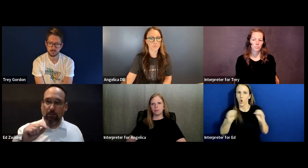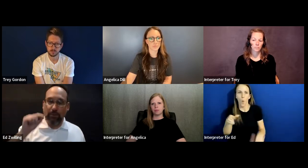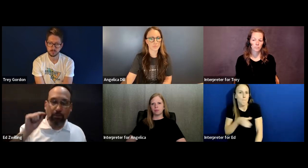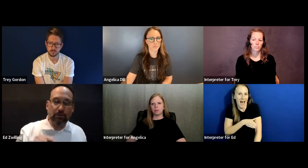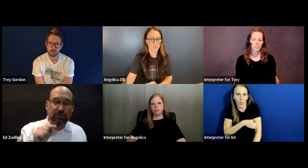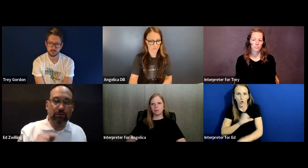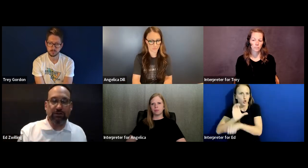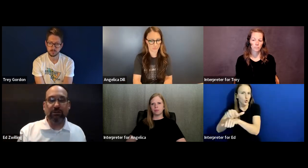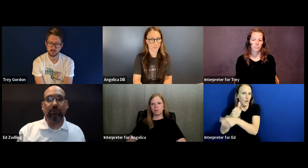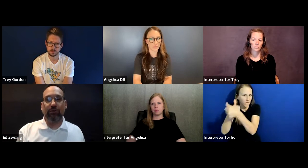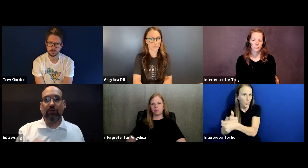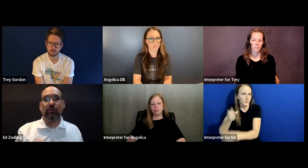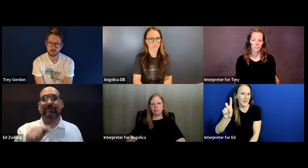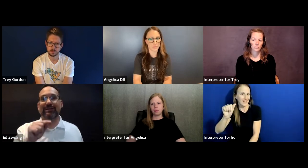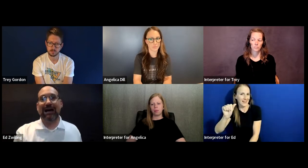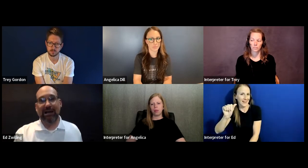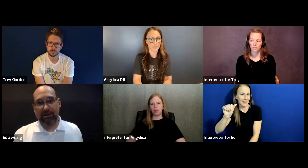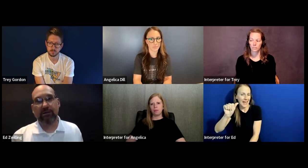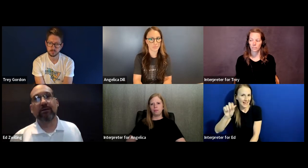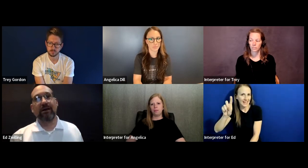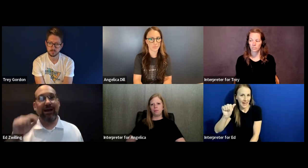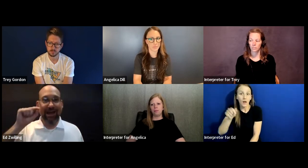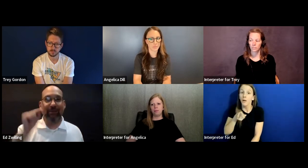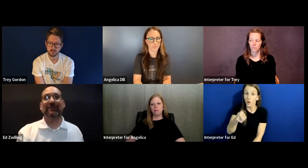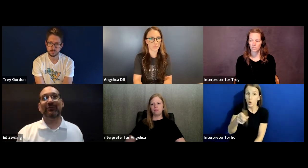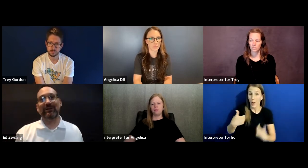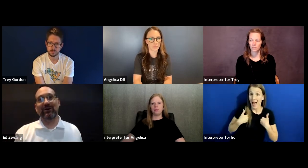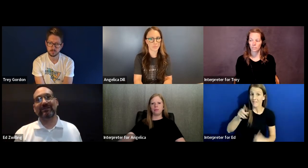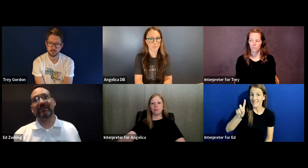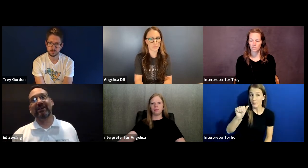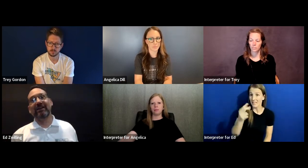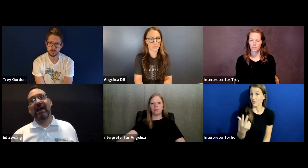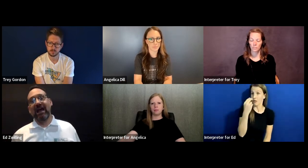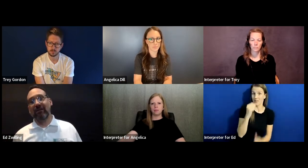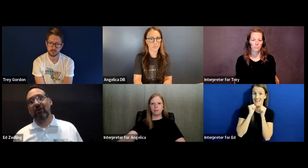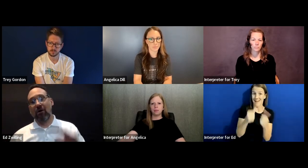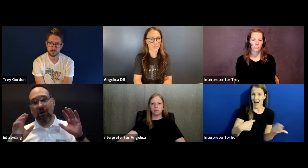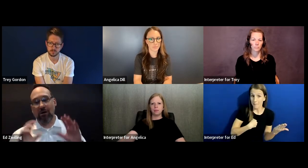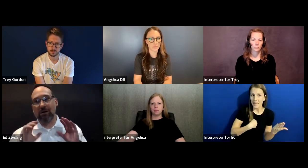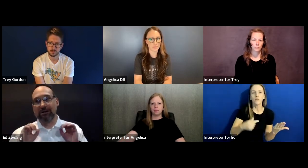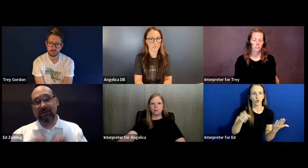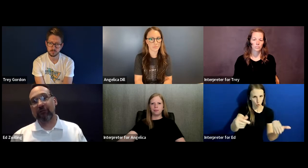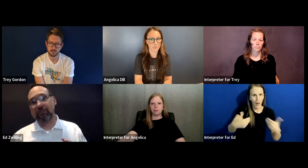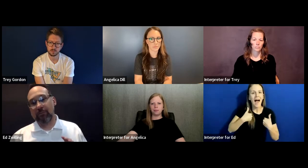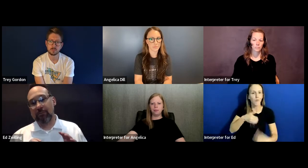but the person with a disability who was denied absolutely does and there are different